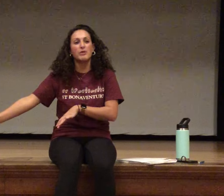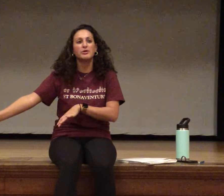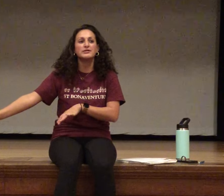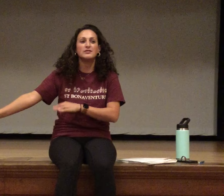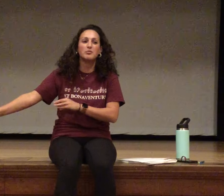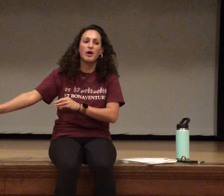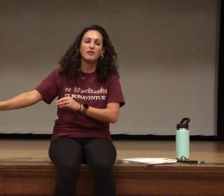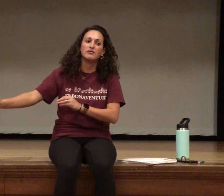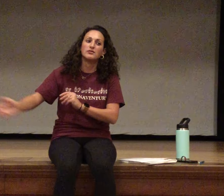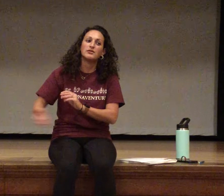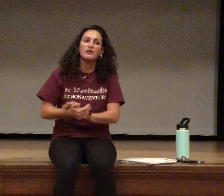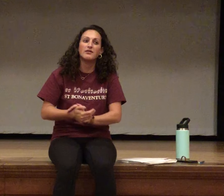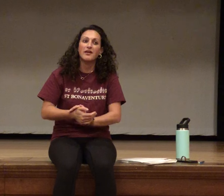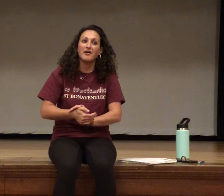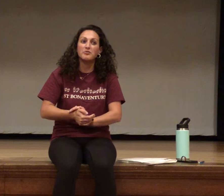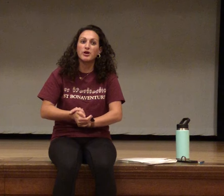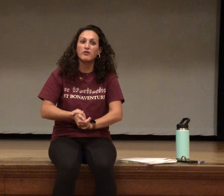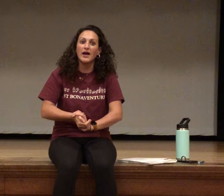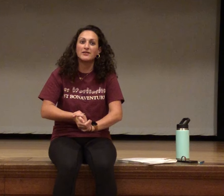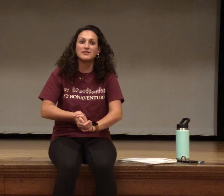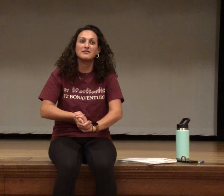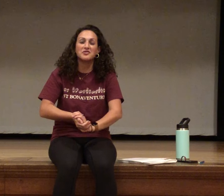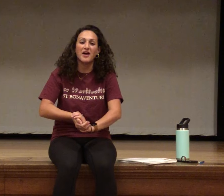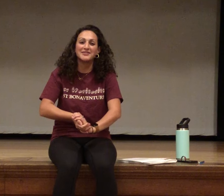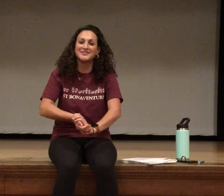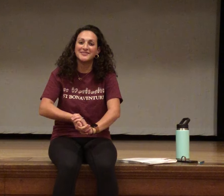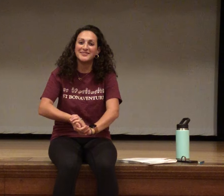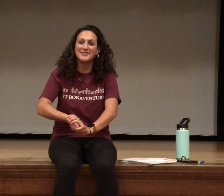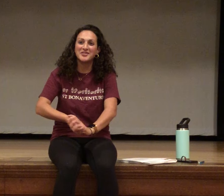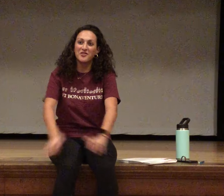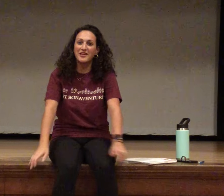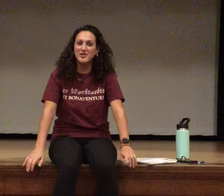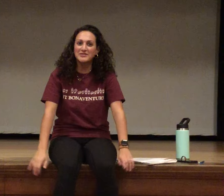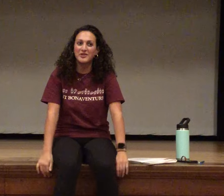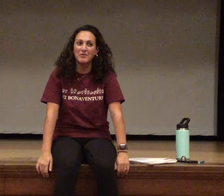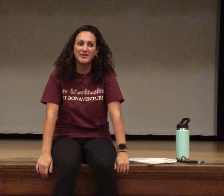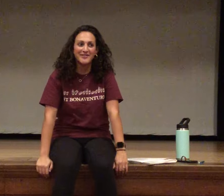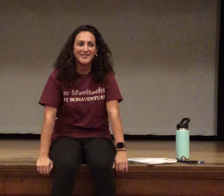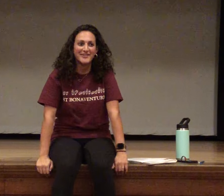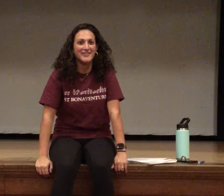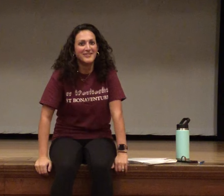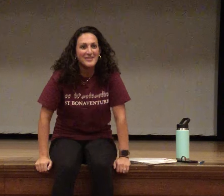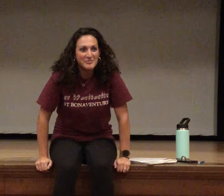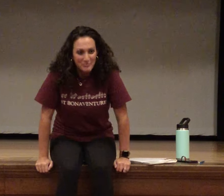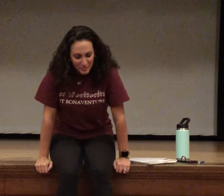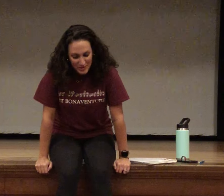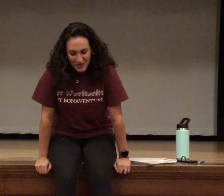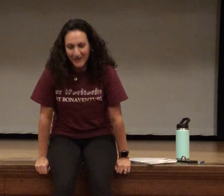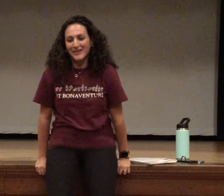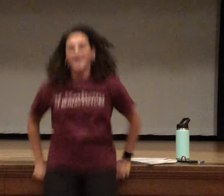get papers but pretty relaxed class so thank you guys for coming thank you appreciate it